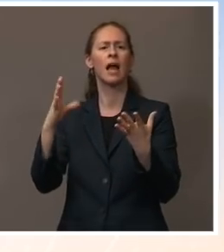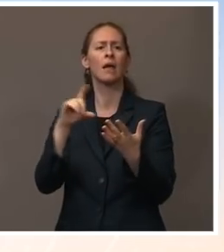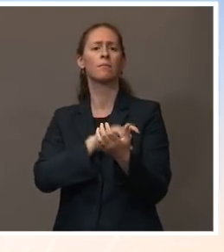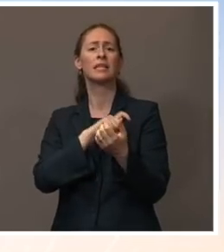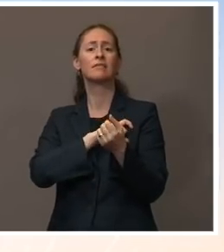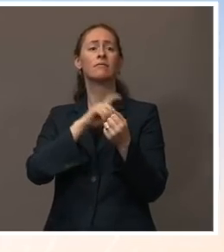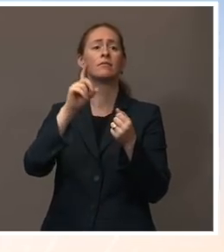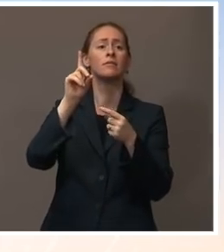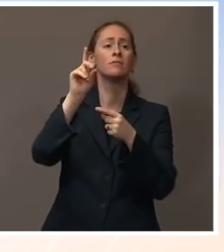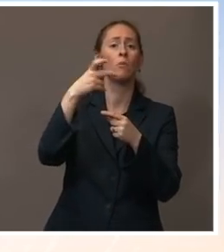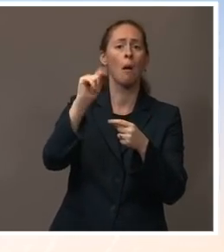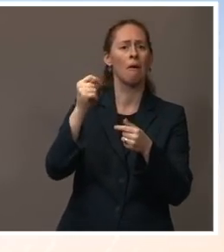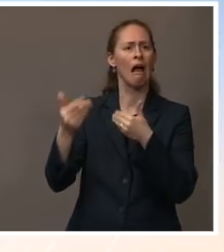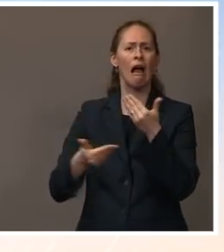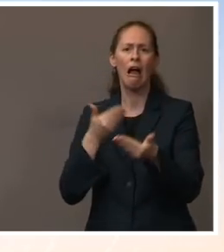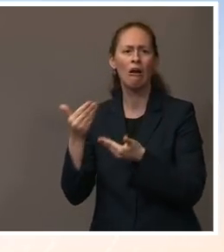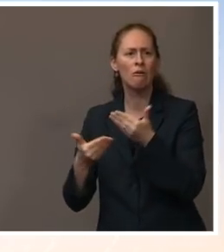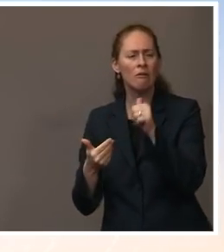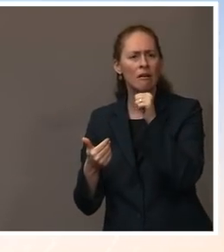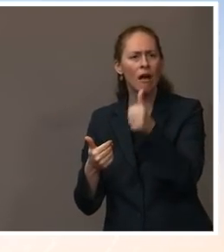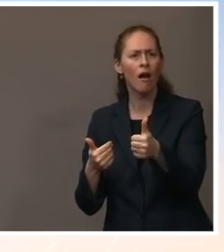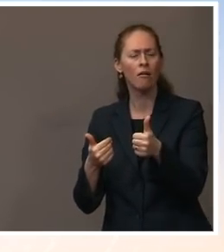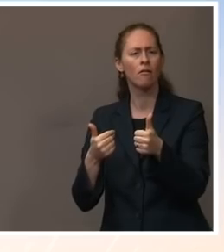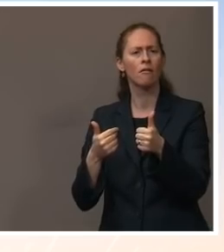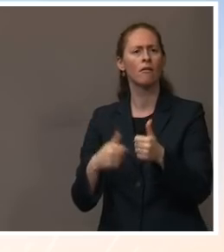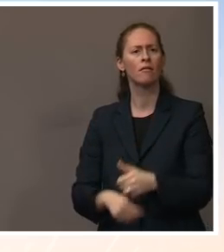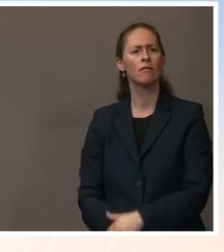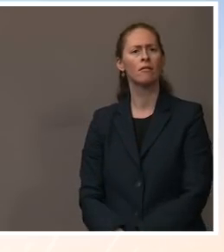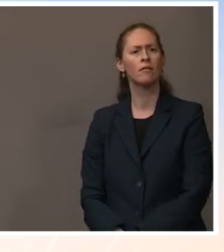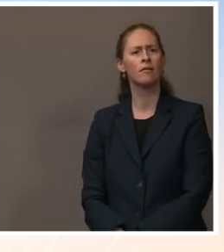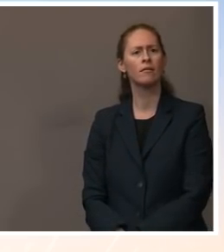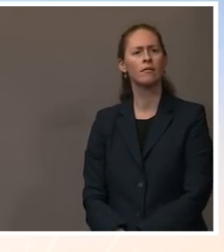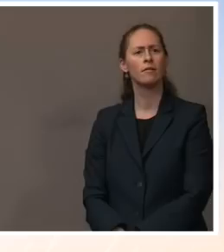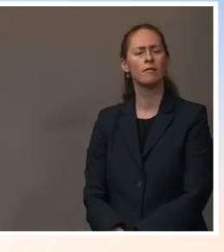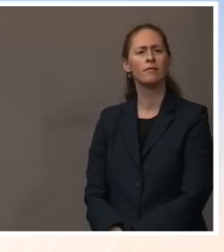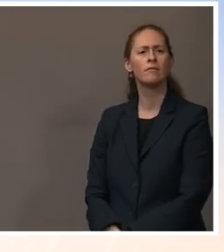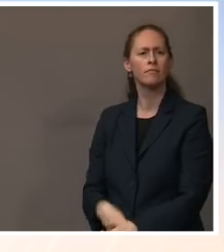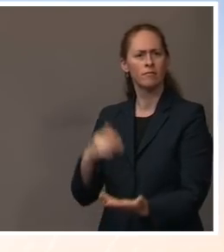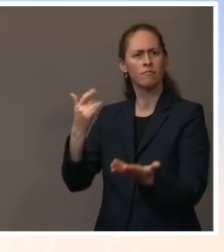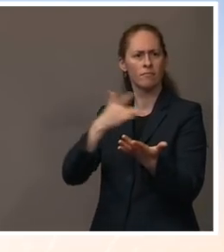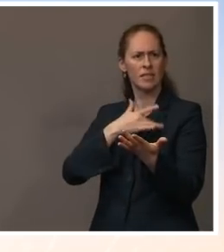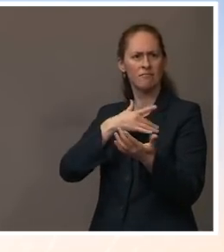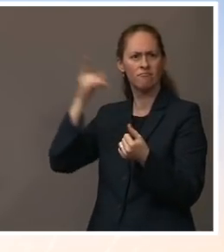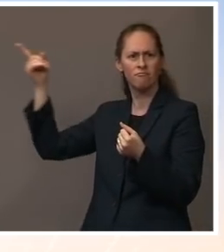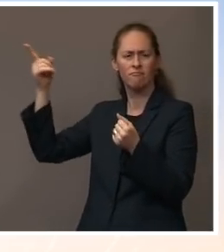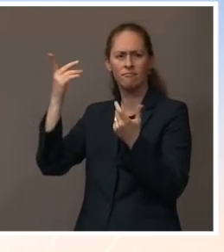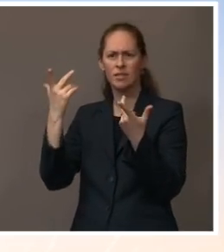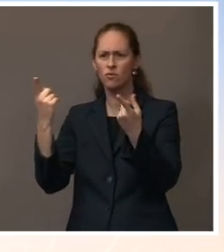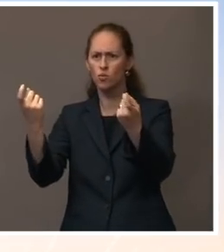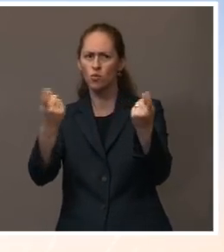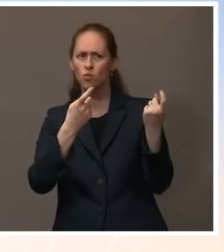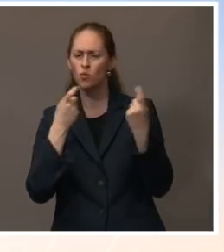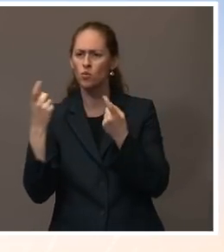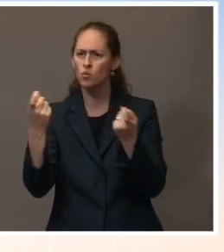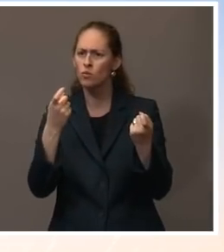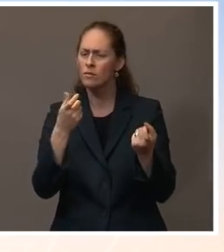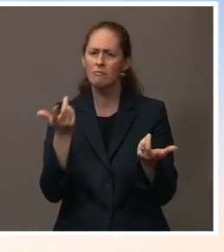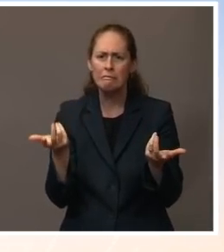with police officers on the beat? Ms. Psaki: I don't think we're the right entity to give an assessment of that. I'd certainly look to the police departments to give that assessment.